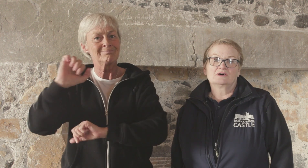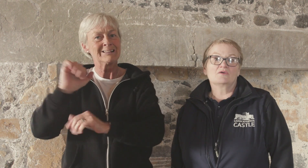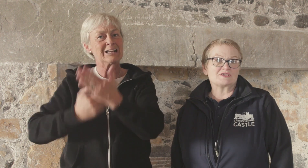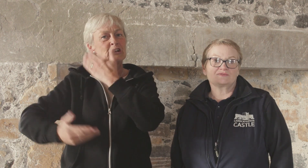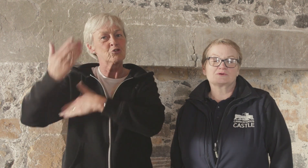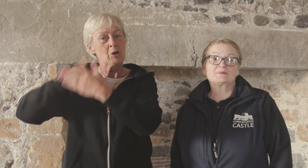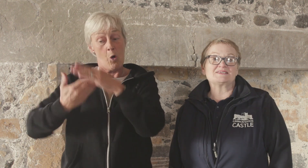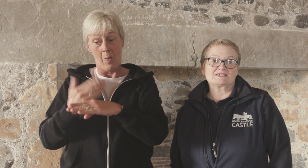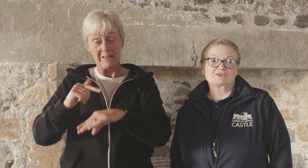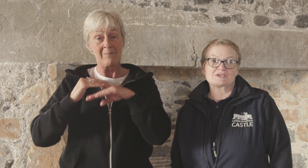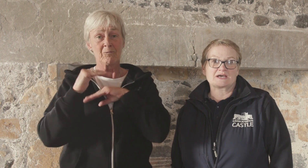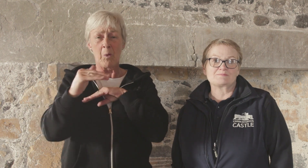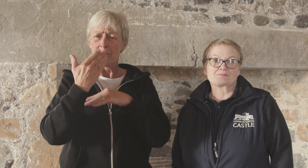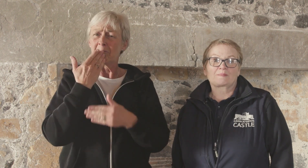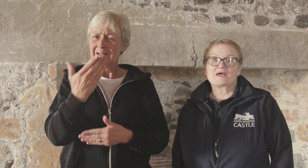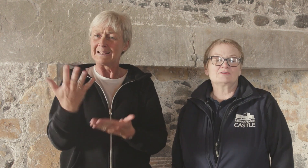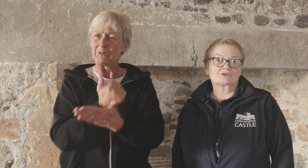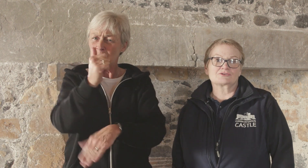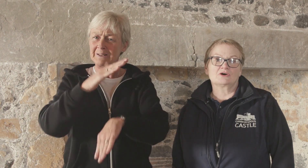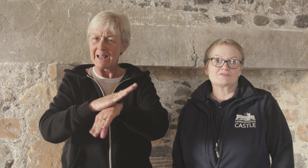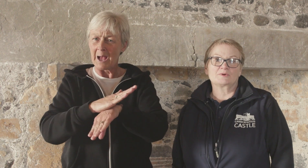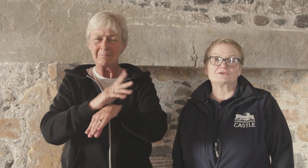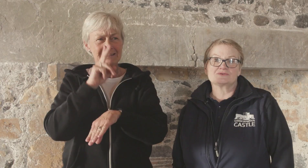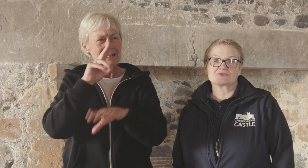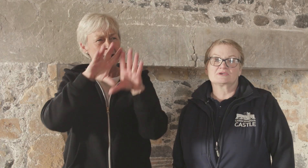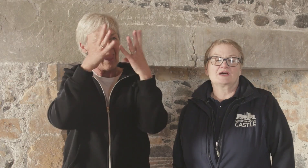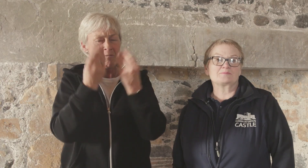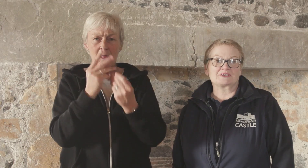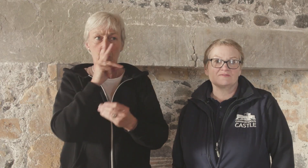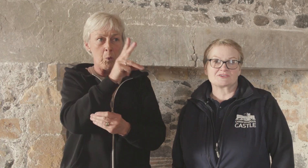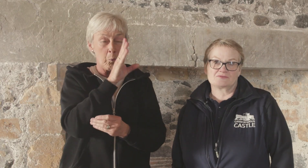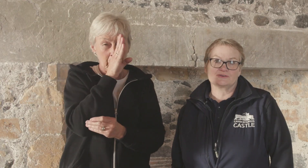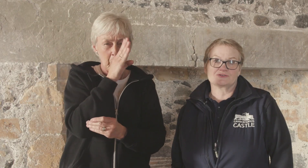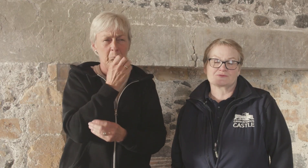On this floor, please take your time, have a look through all of the windows at the magnificent views.